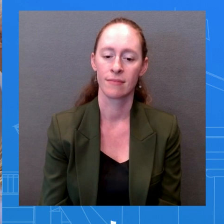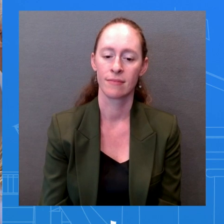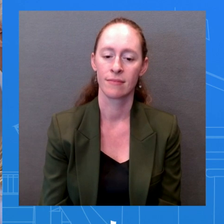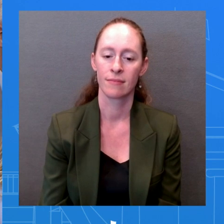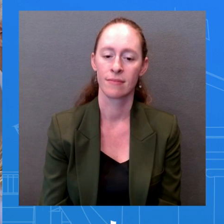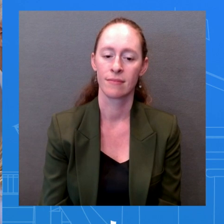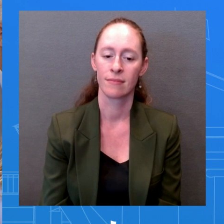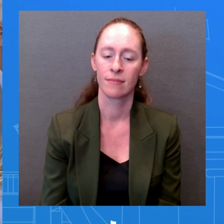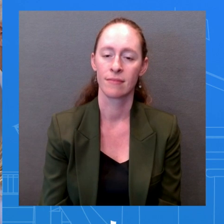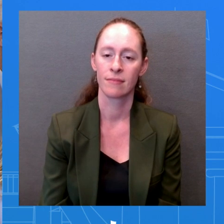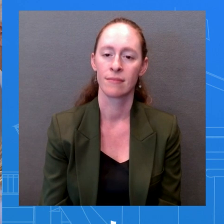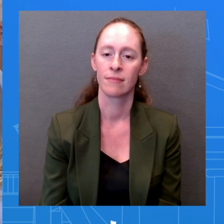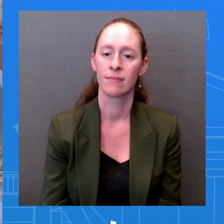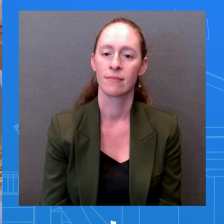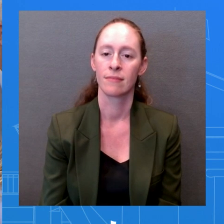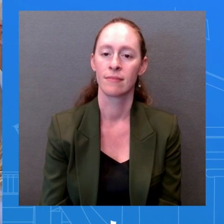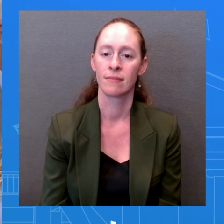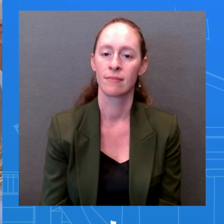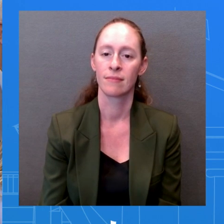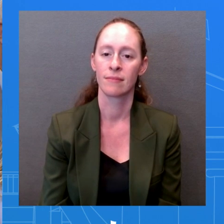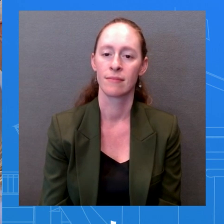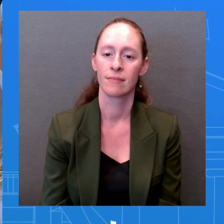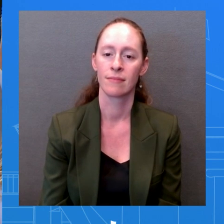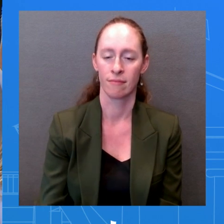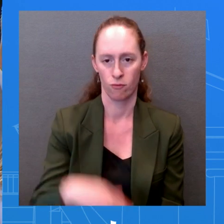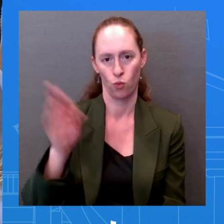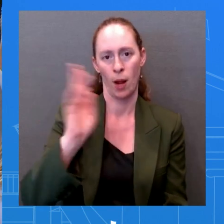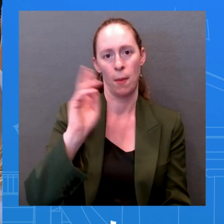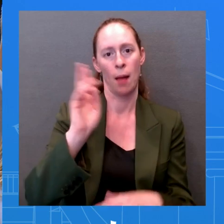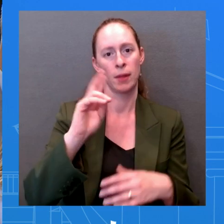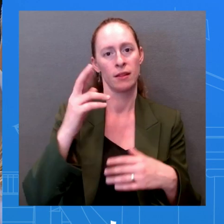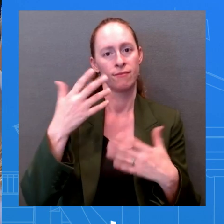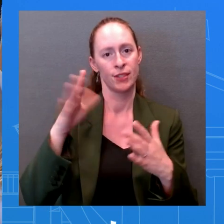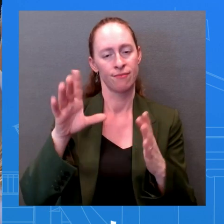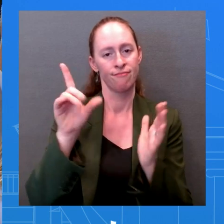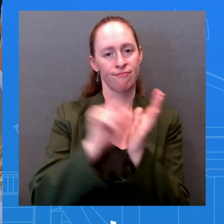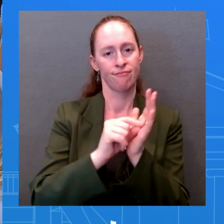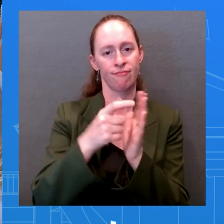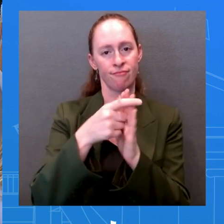It's Representatives James Comer and Virginia Foxx. They're concerned that the officials who worked